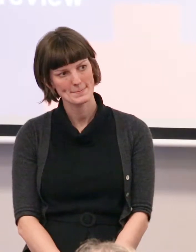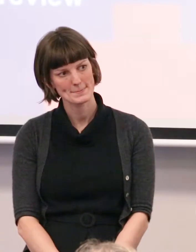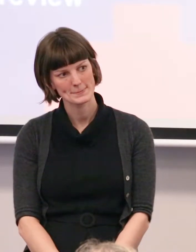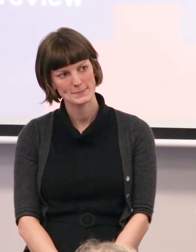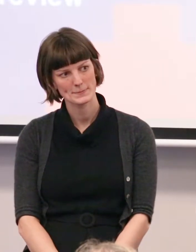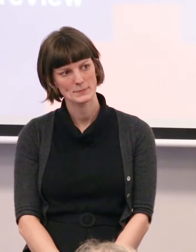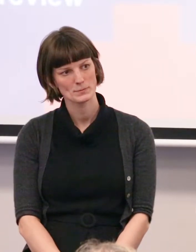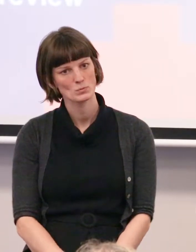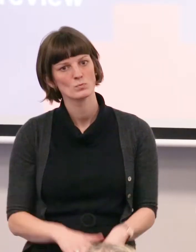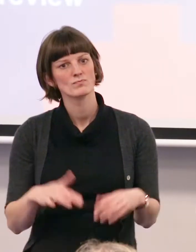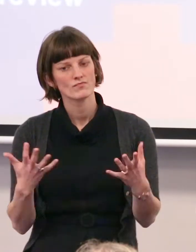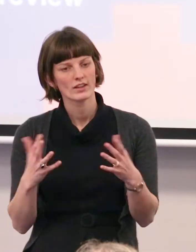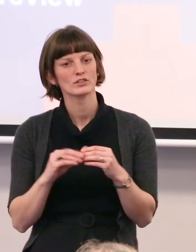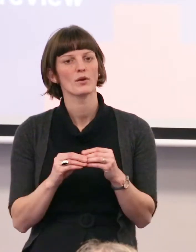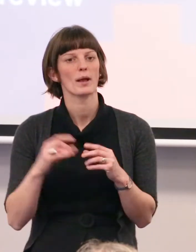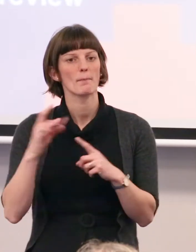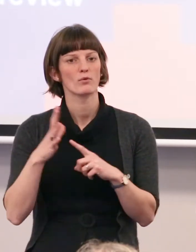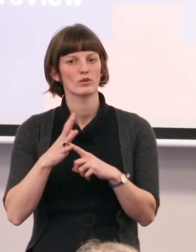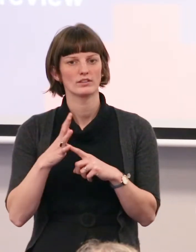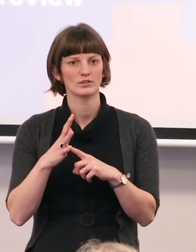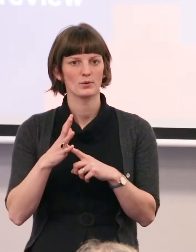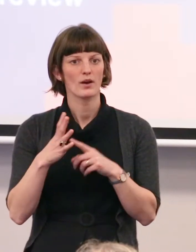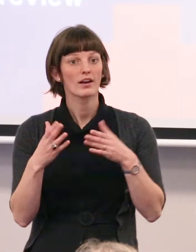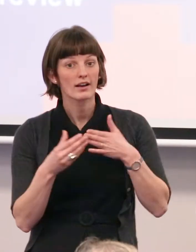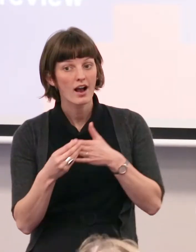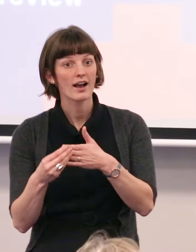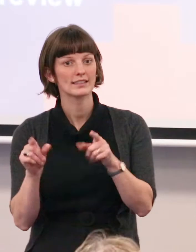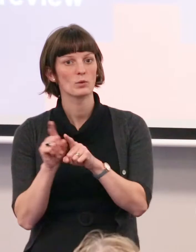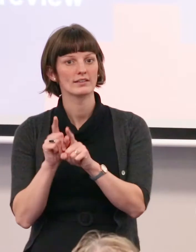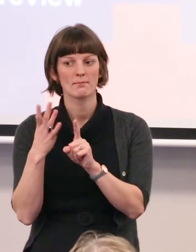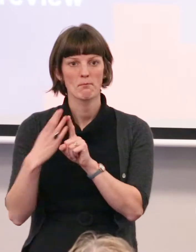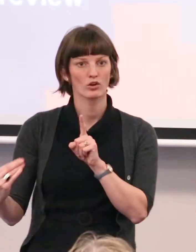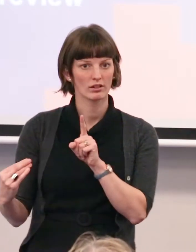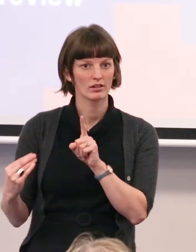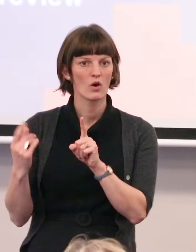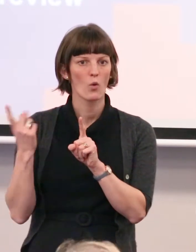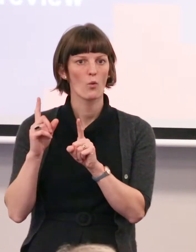conversations with students which are informative and supportive. So one of the